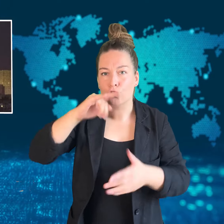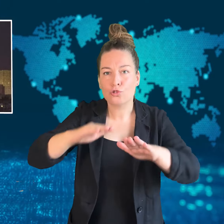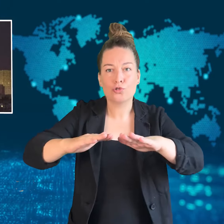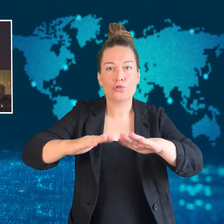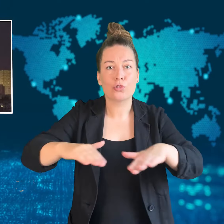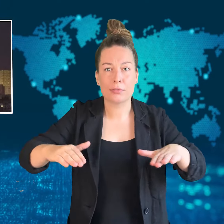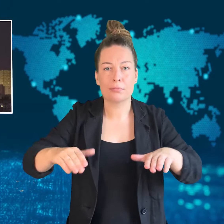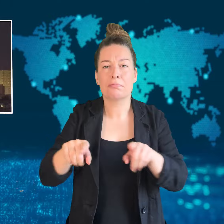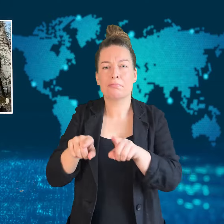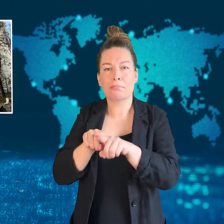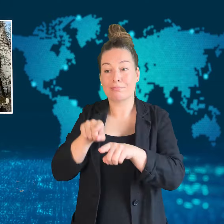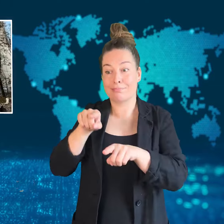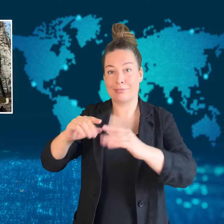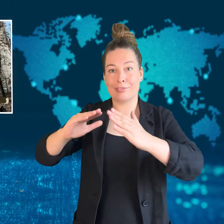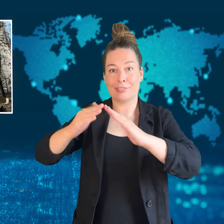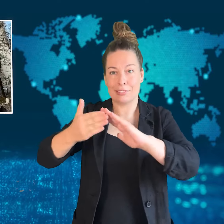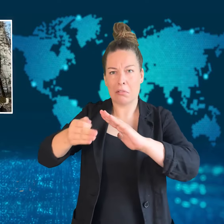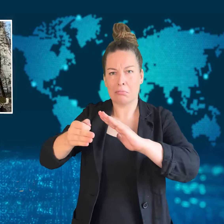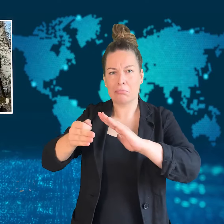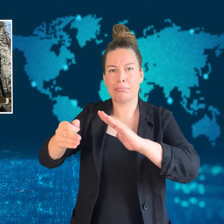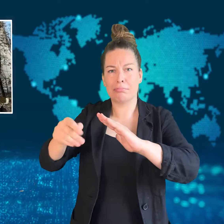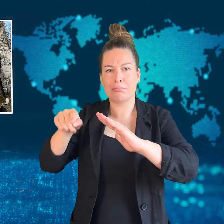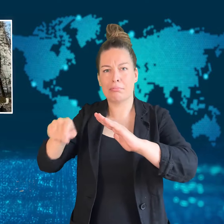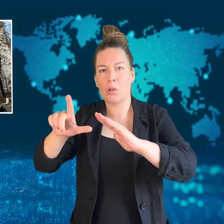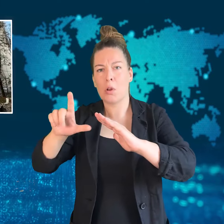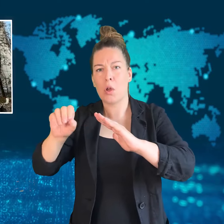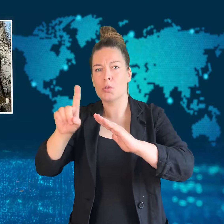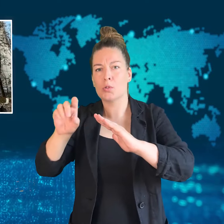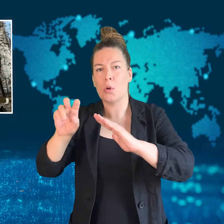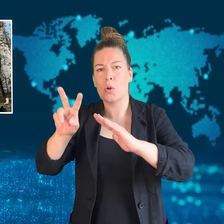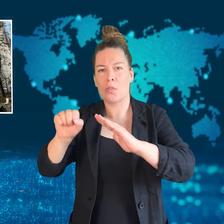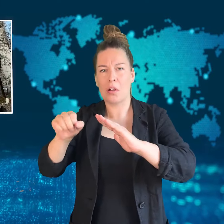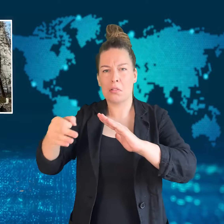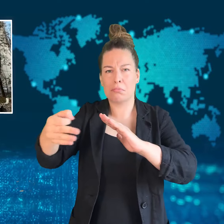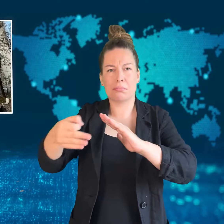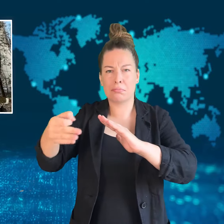Two people were killed and 10 others were injured.